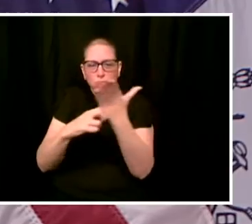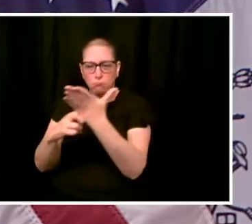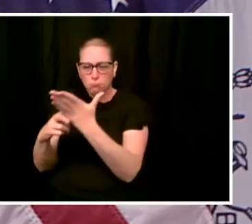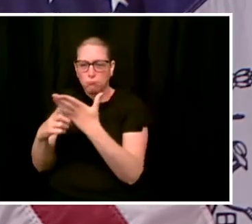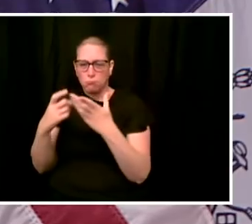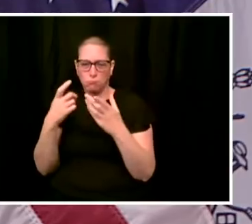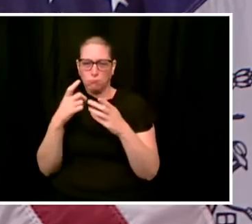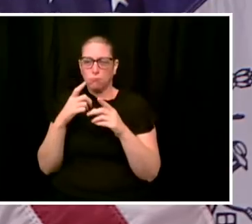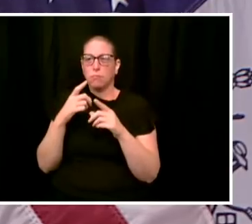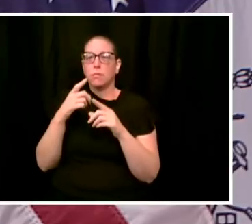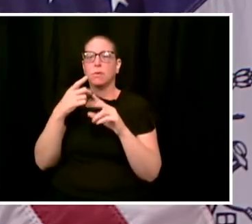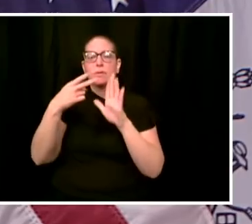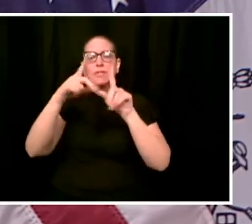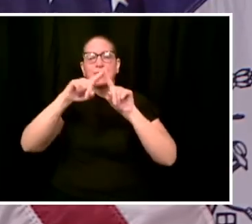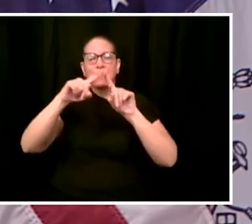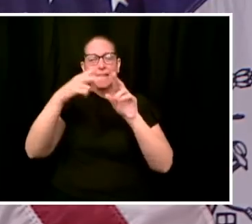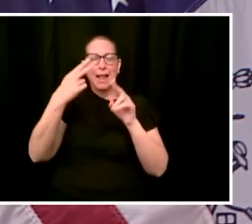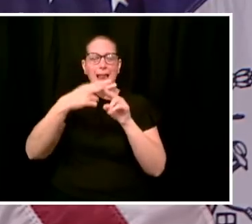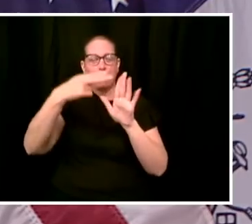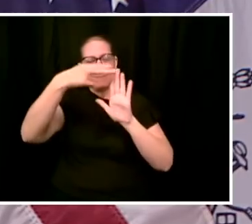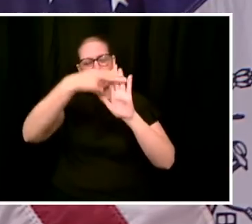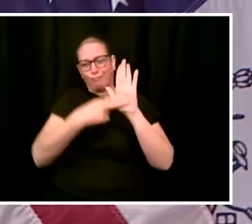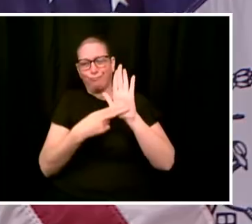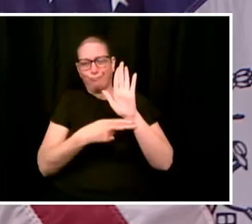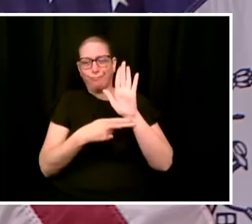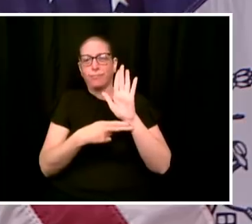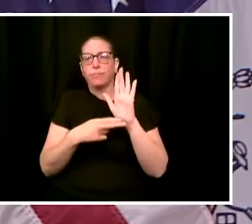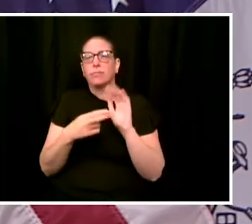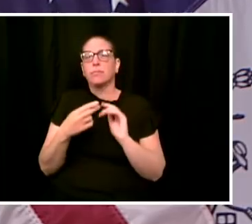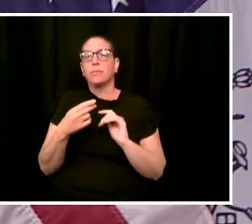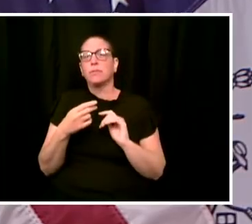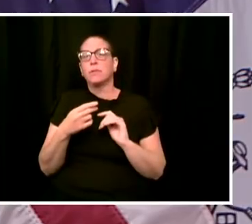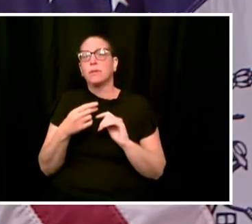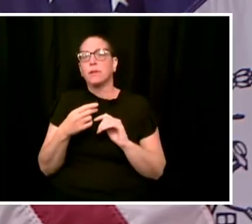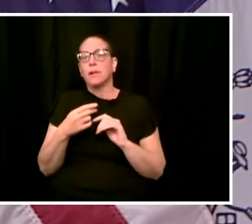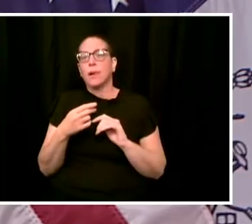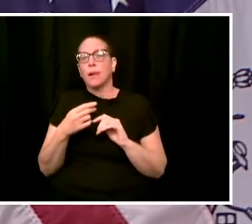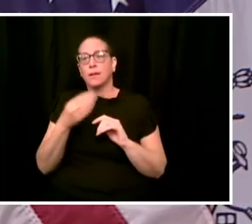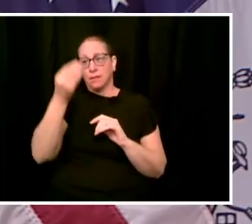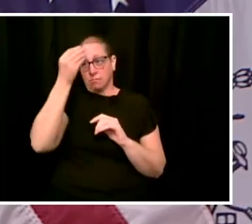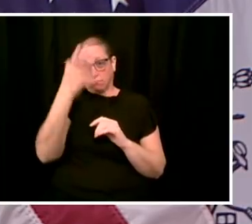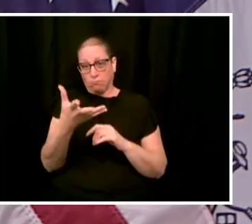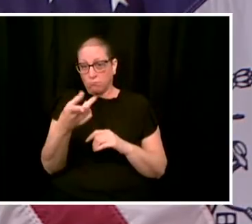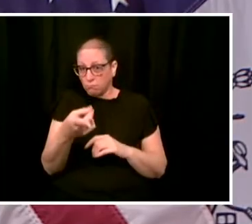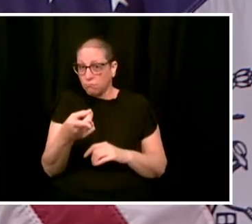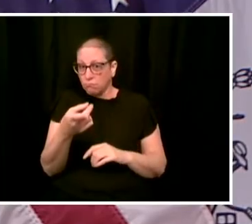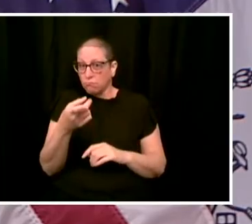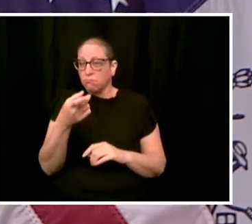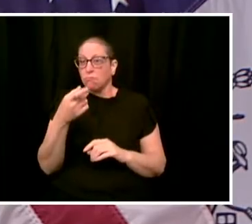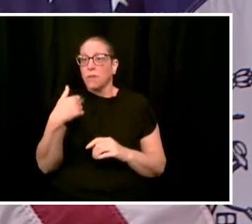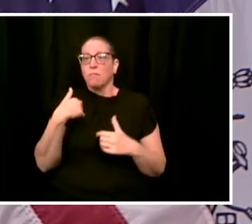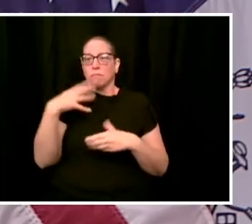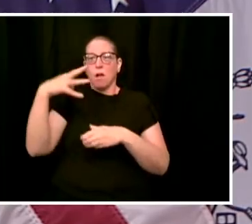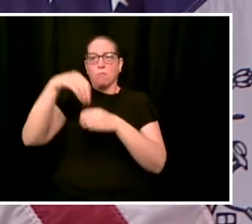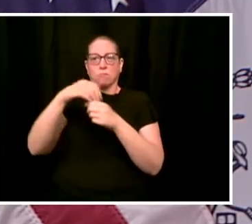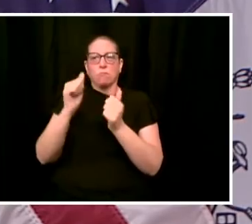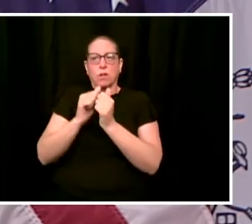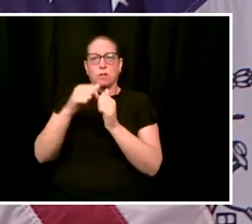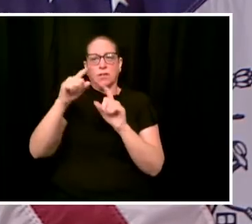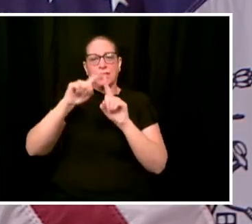REALLY DID